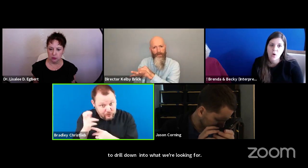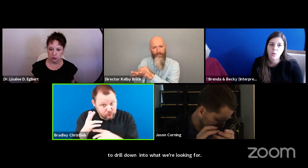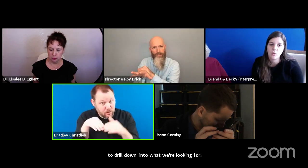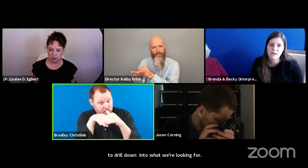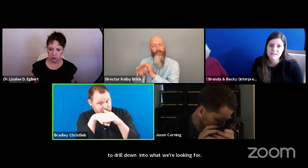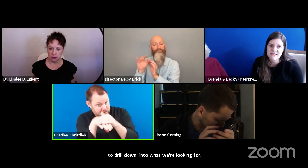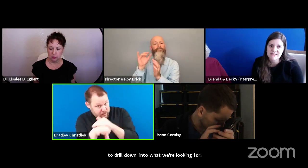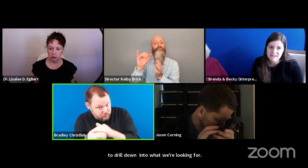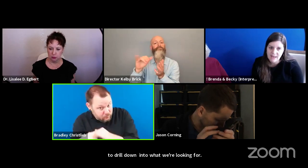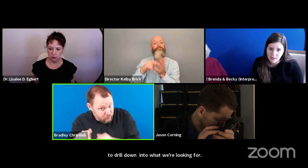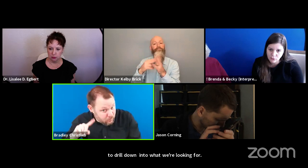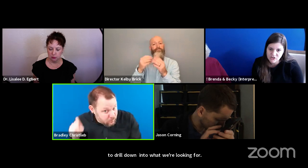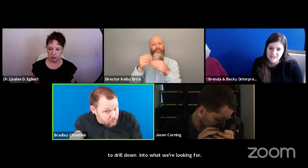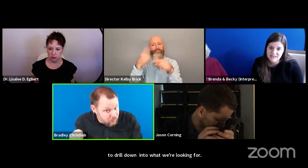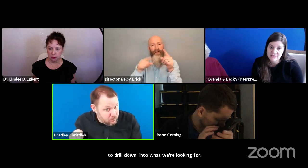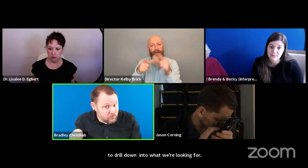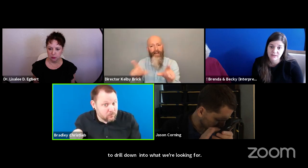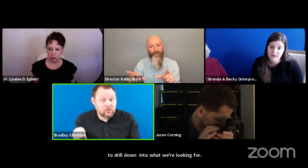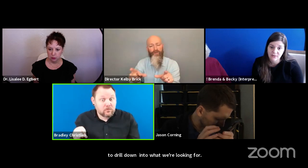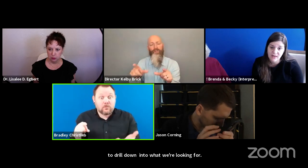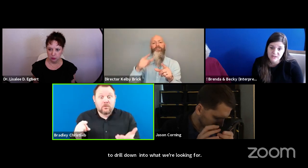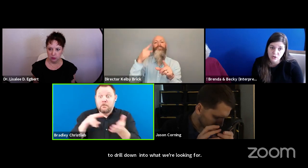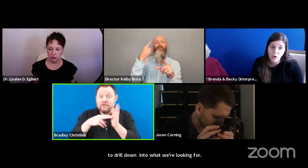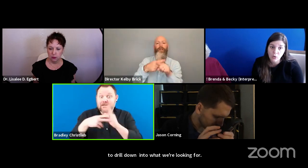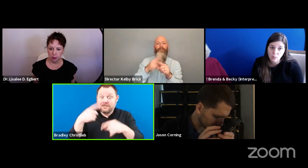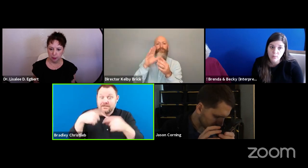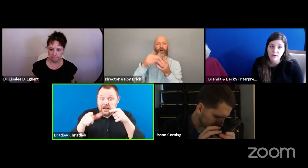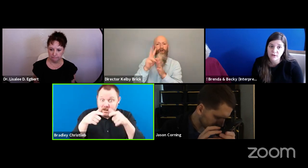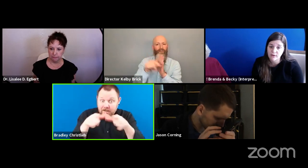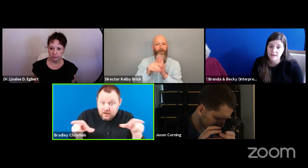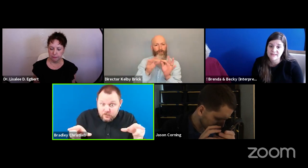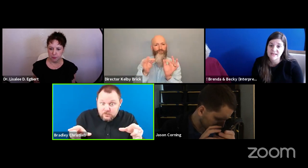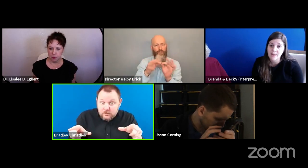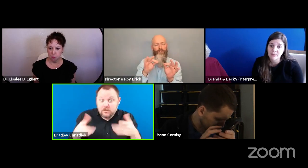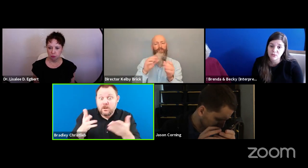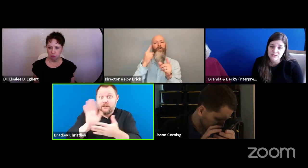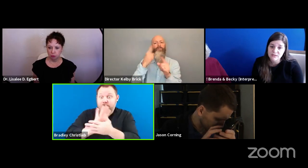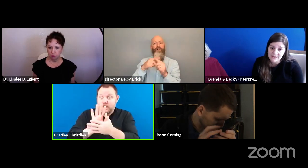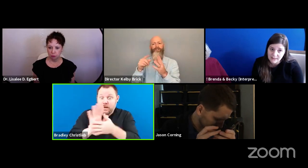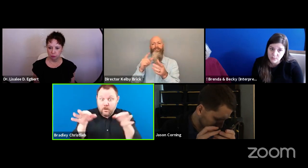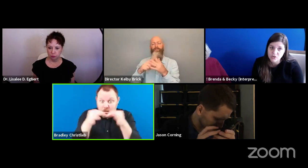We want to discuss outreach and accessibility. If that's our goal, we want to figure out, is this happening through sign language?